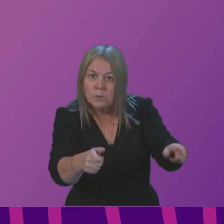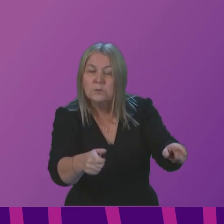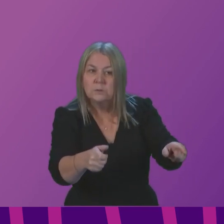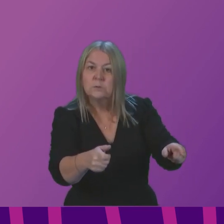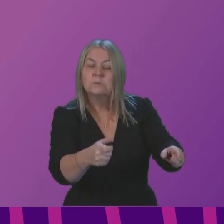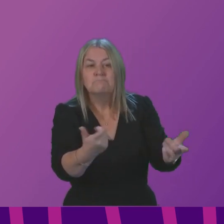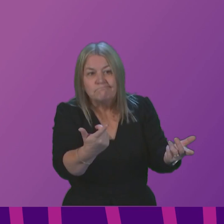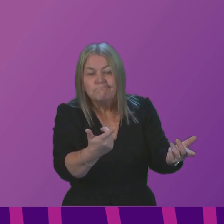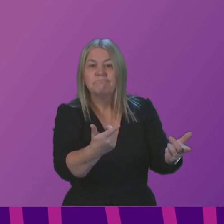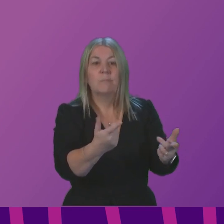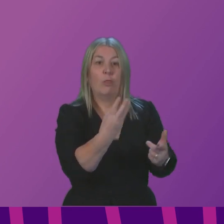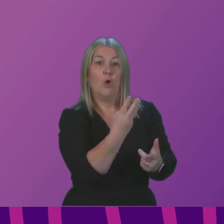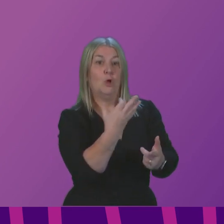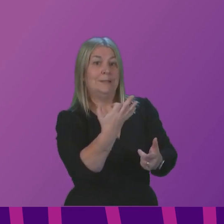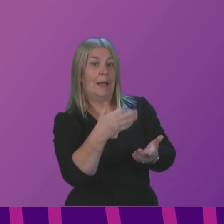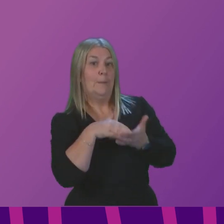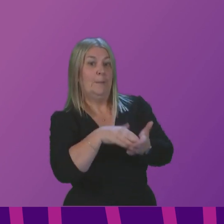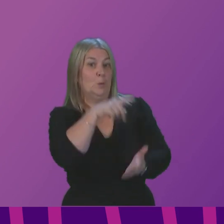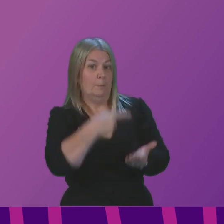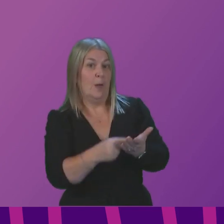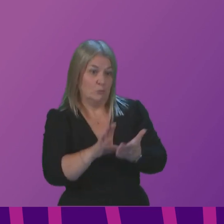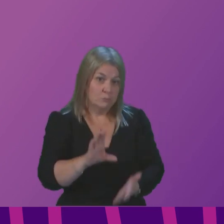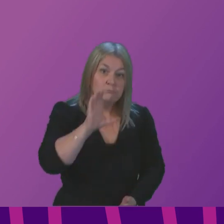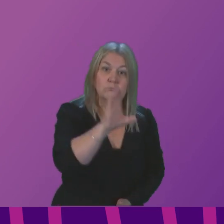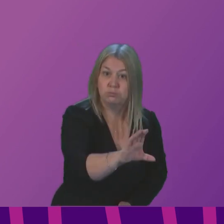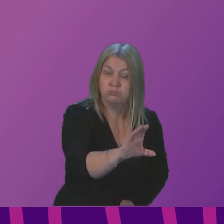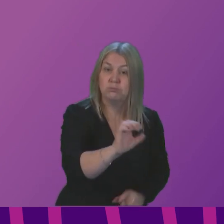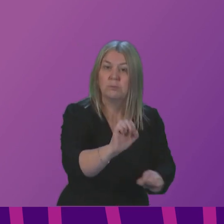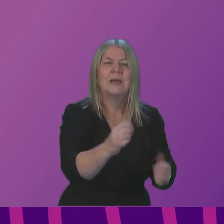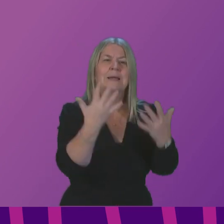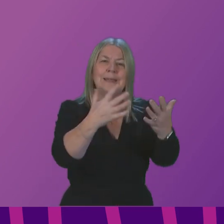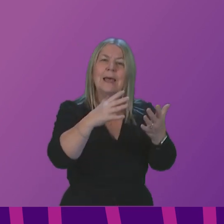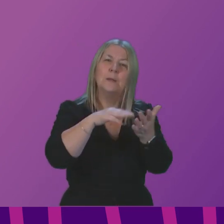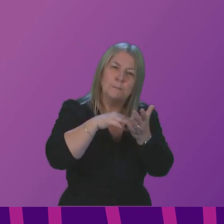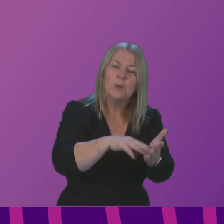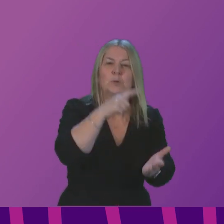an additional £39 million. That includes a £10 million tenant grant fund, an increase